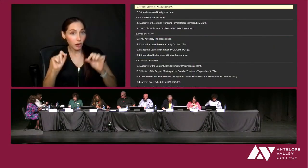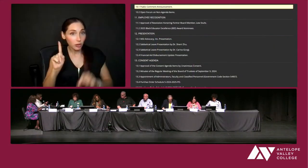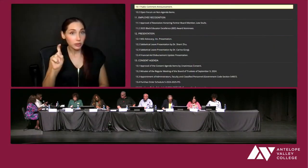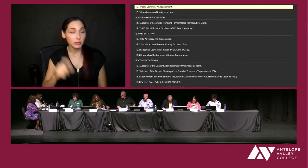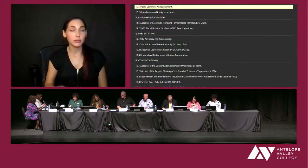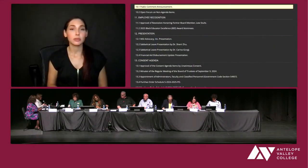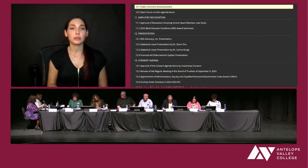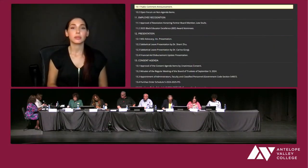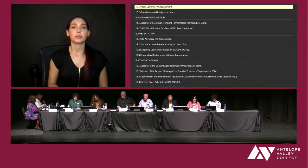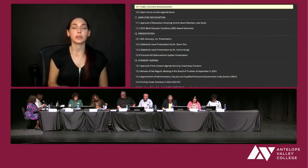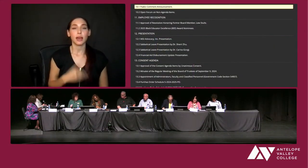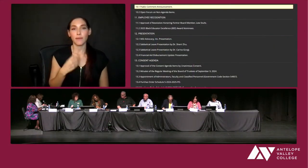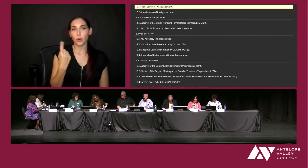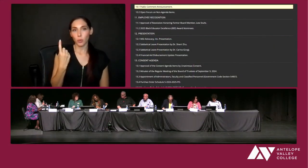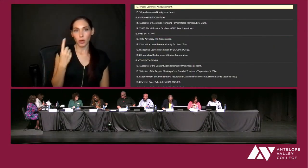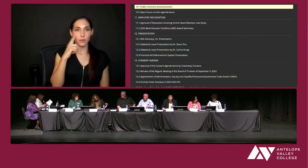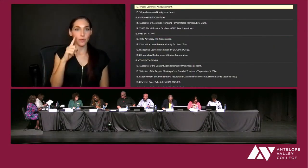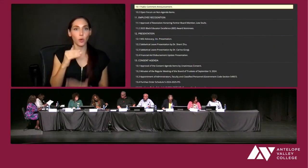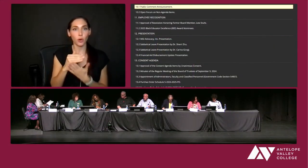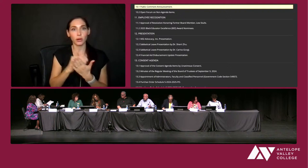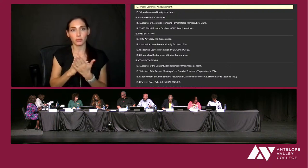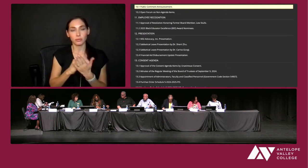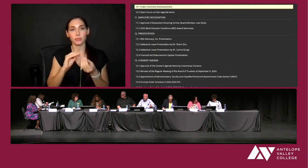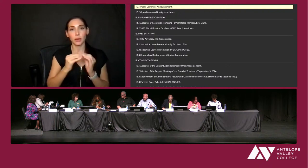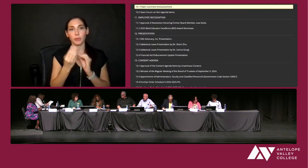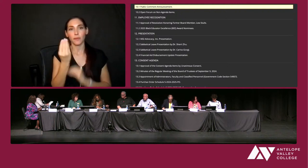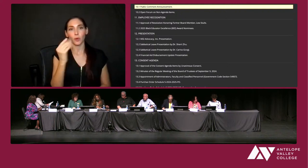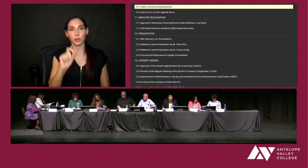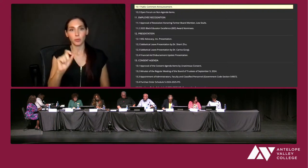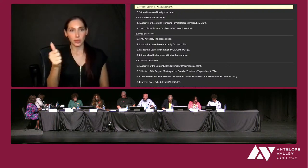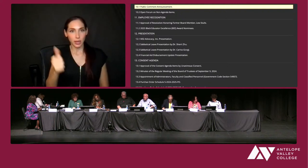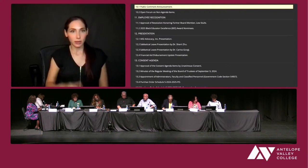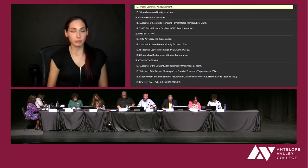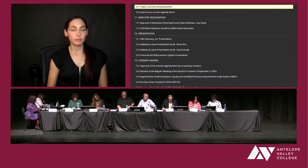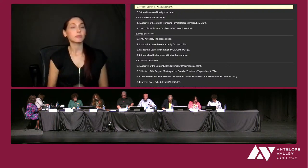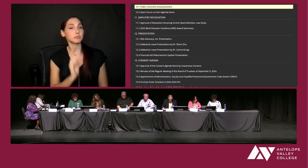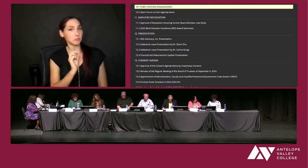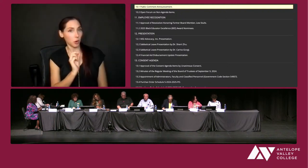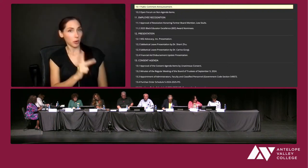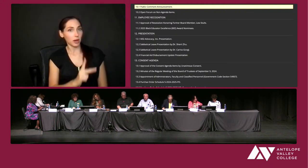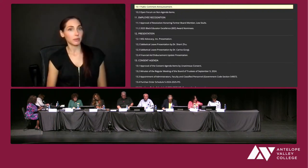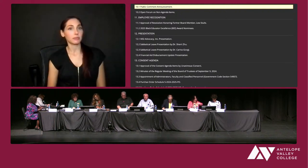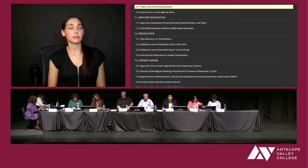One for Agenda item 14.10. Okay, um